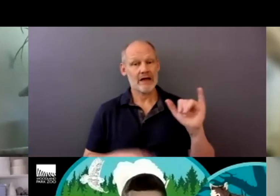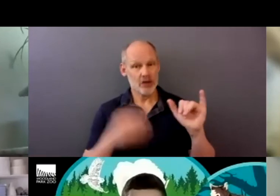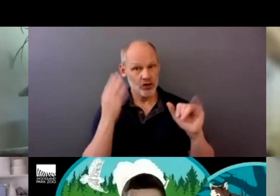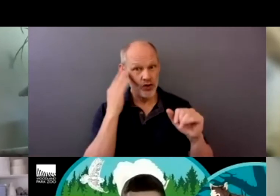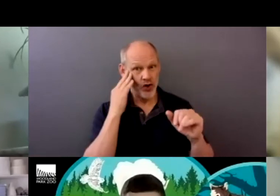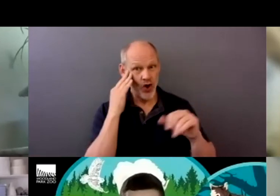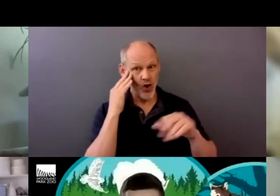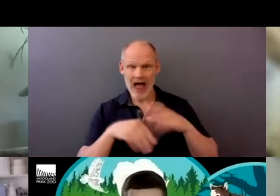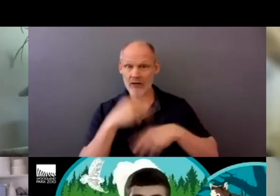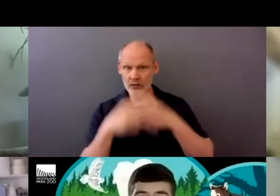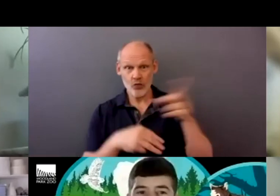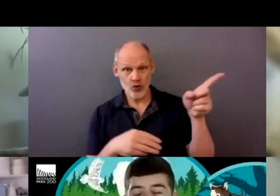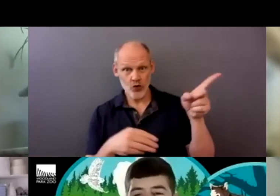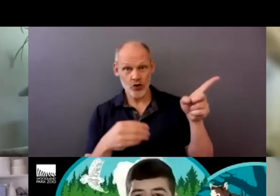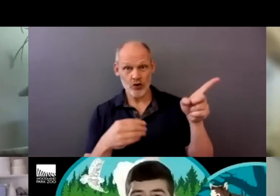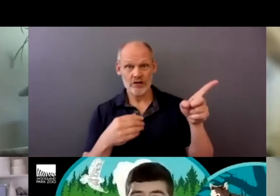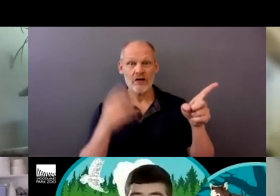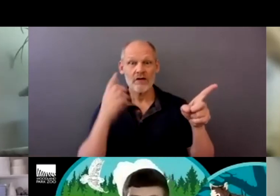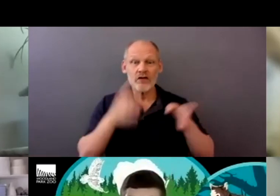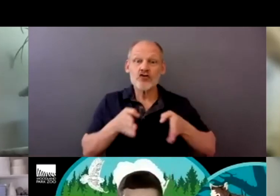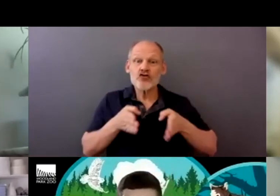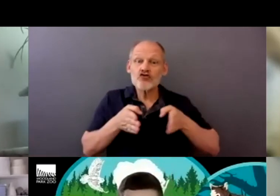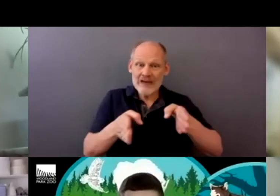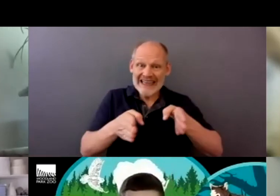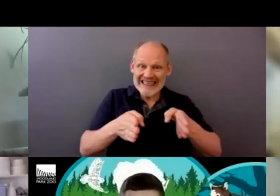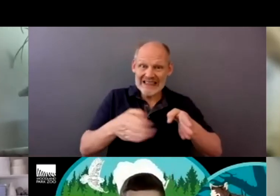you design something for one audience, and it ends up being helpful for so many.